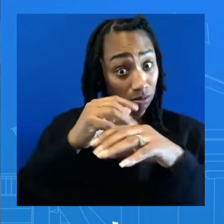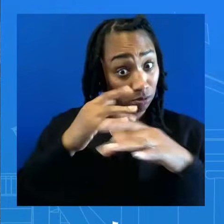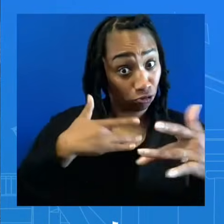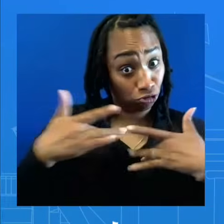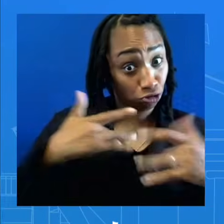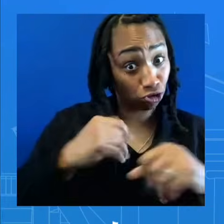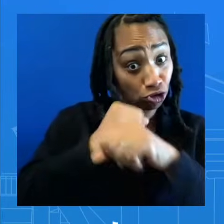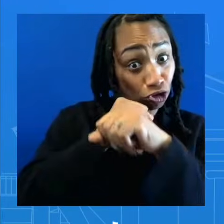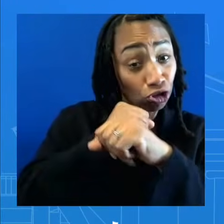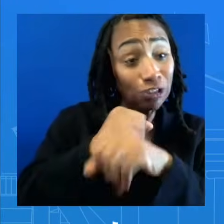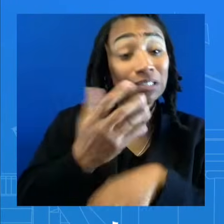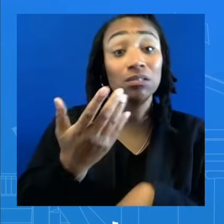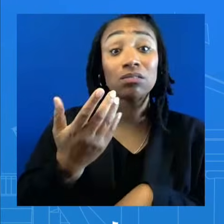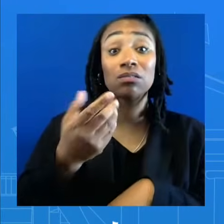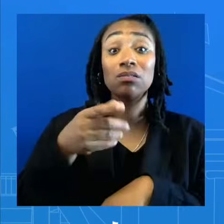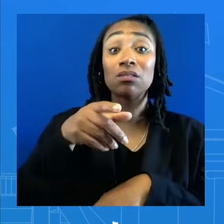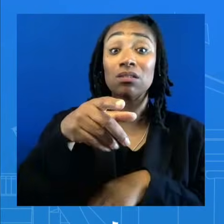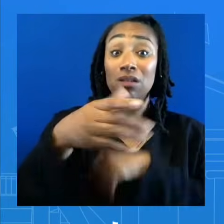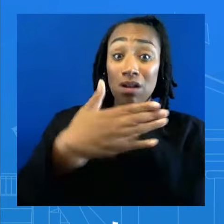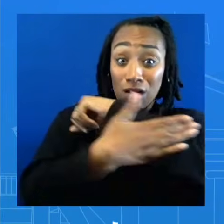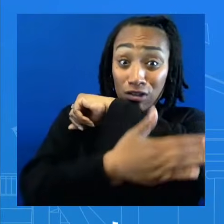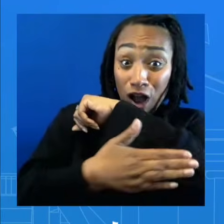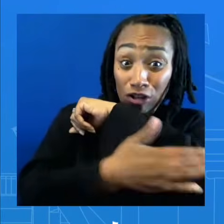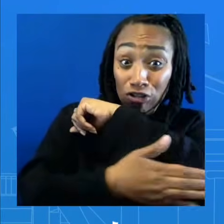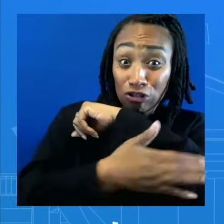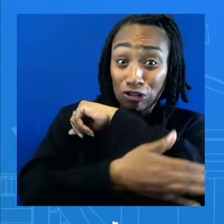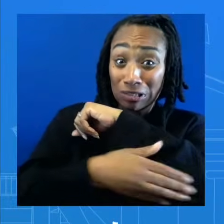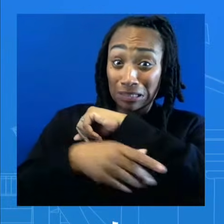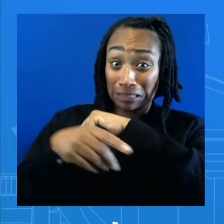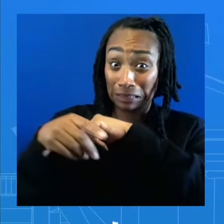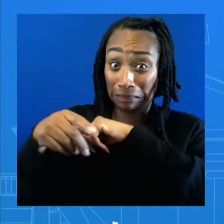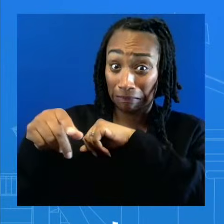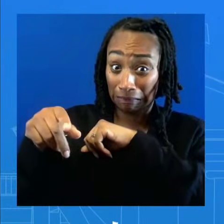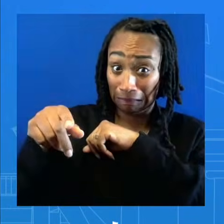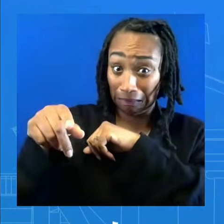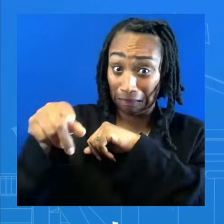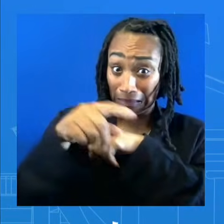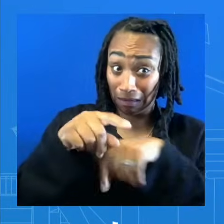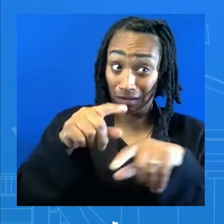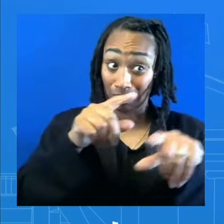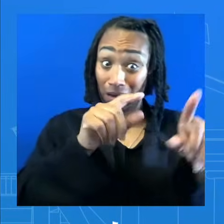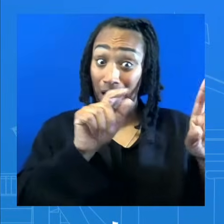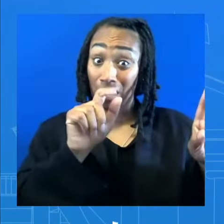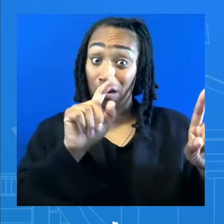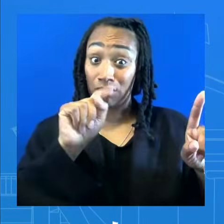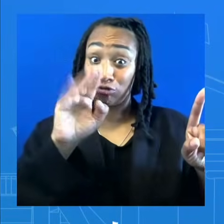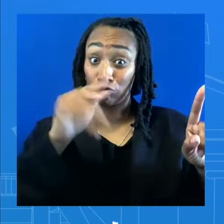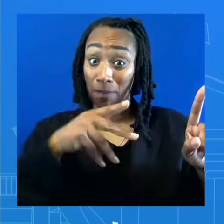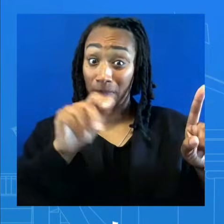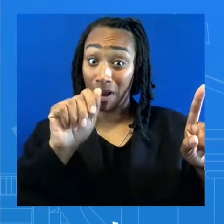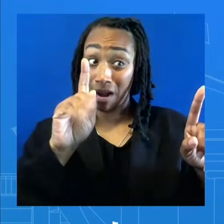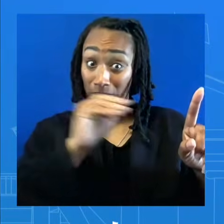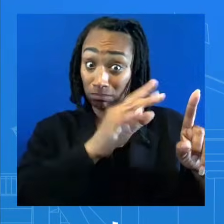Mr. Kirby: I think Taiwanese leaders know very well where President Biden stands on our continued support